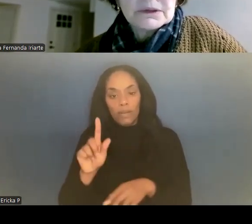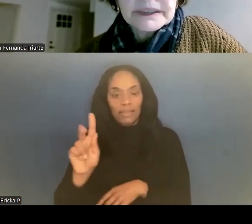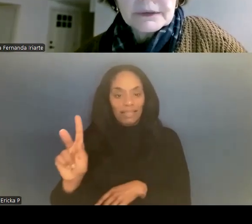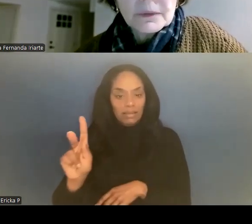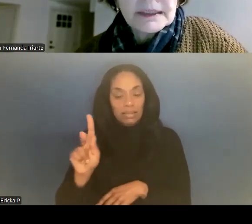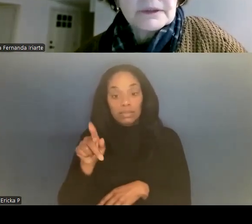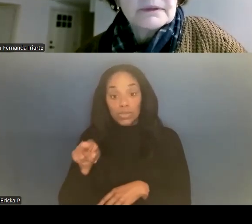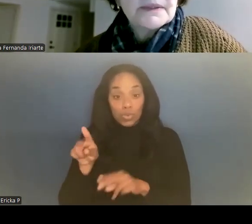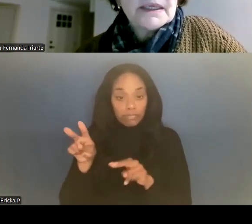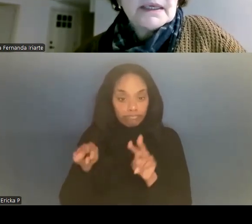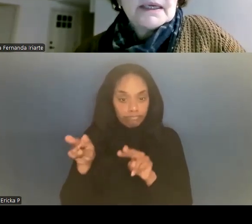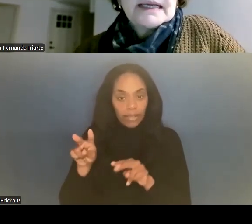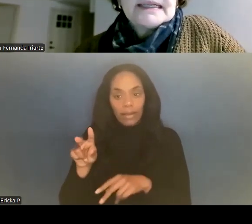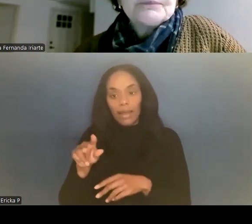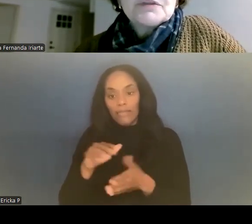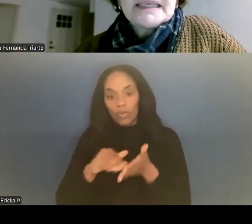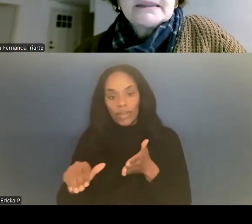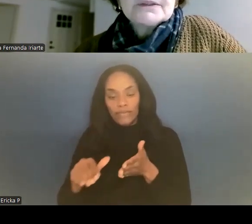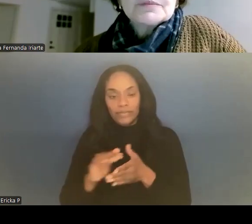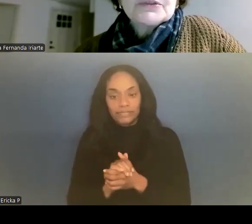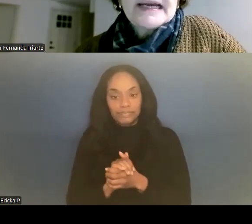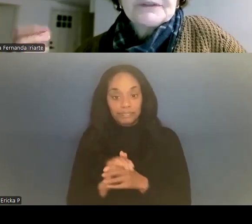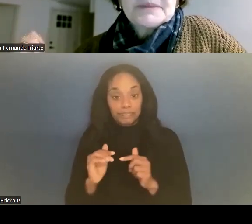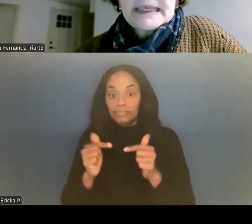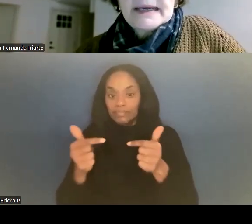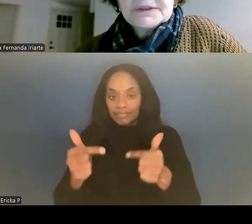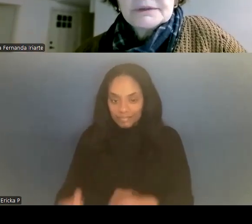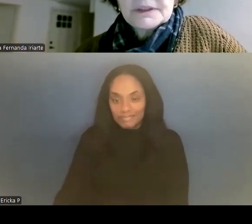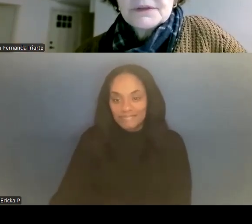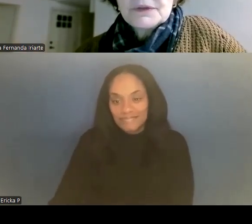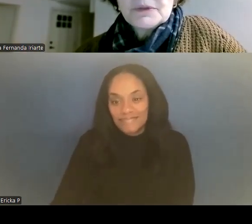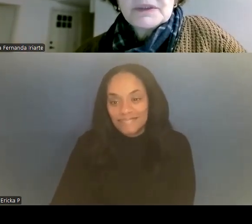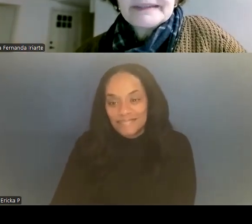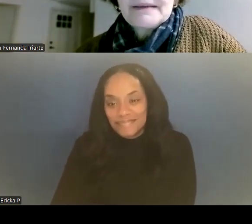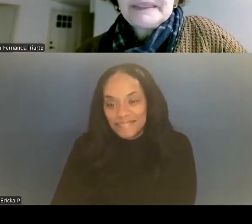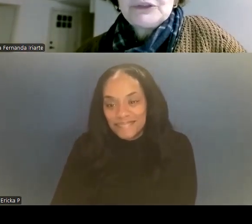look at the waiver. To be eligible, you have to be an active consumer. What does that mean?